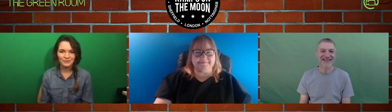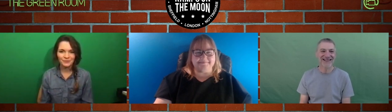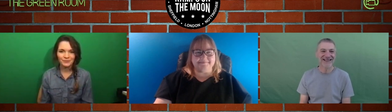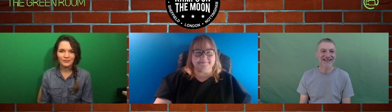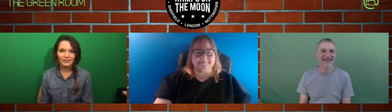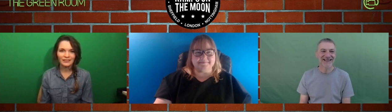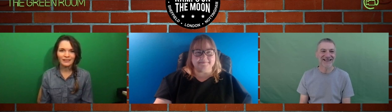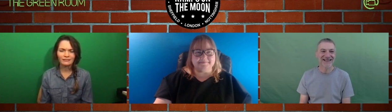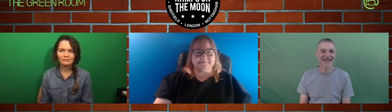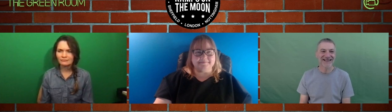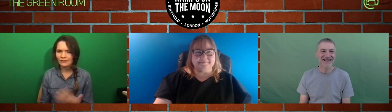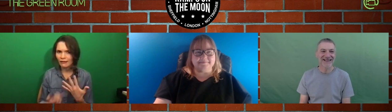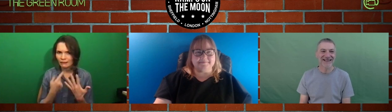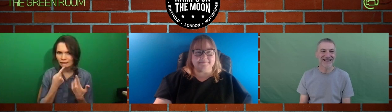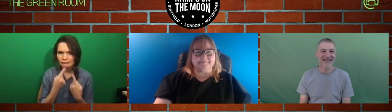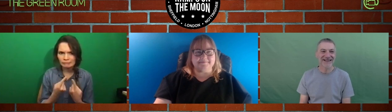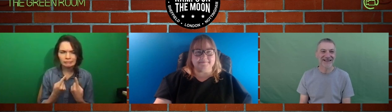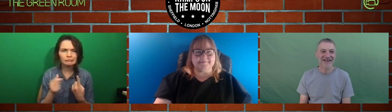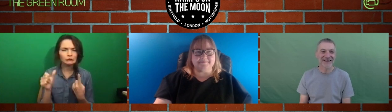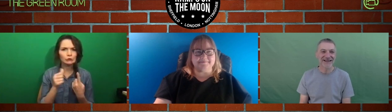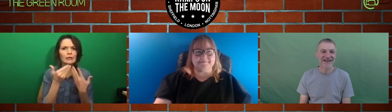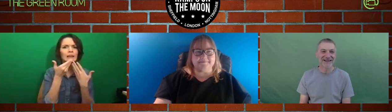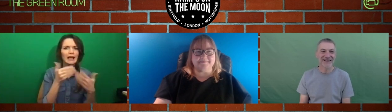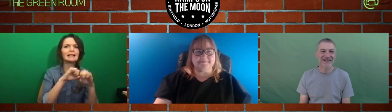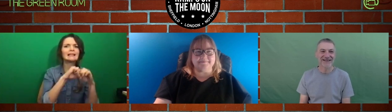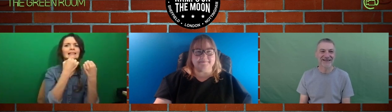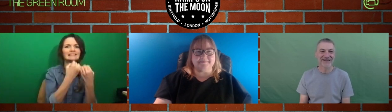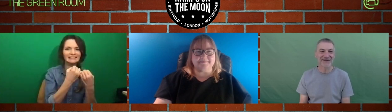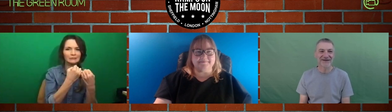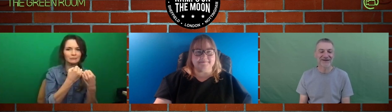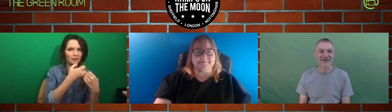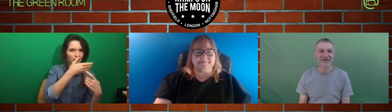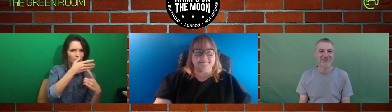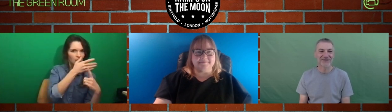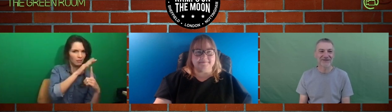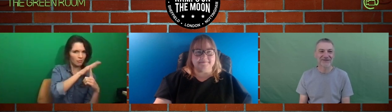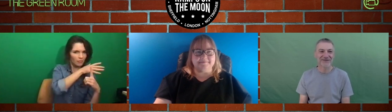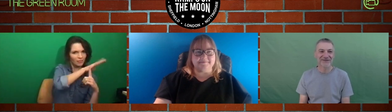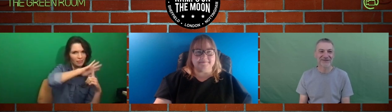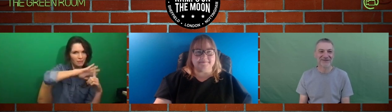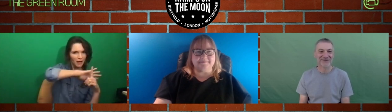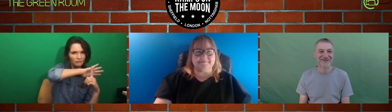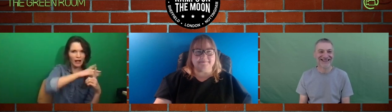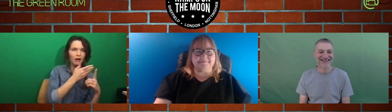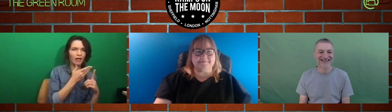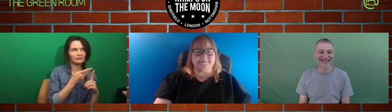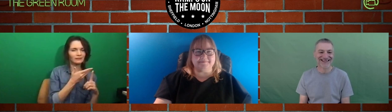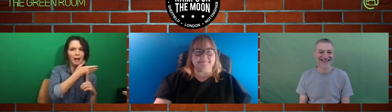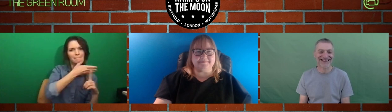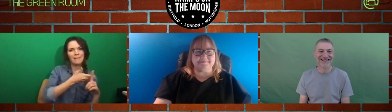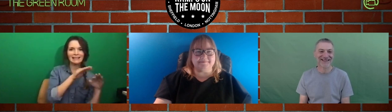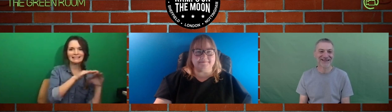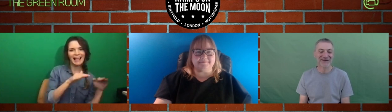What else should I say I should thank the team backstage... Backstage, our tech team and a massive thank you